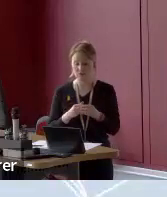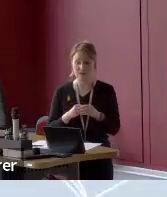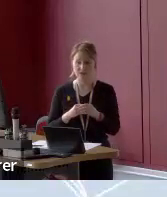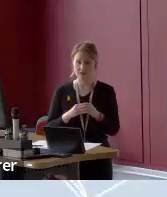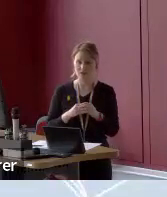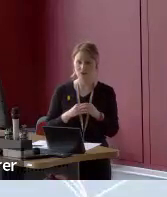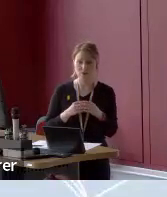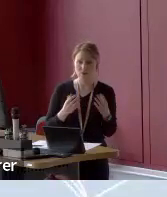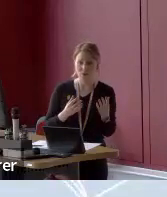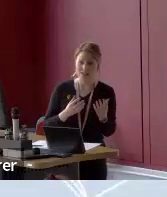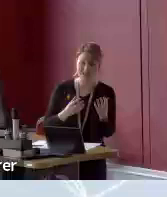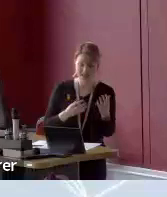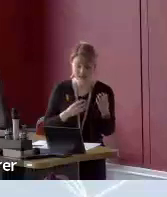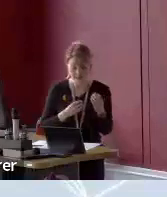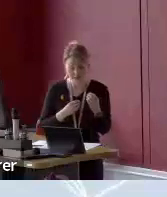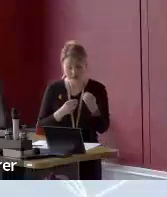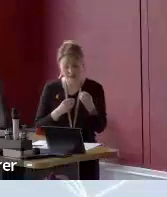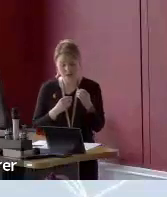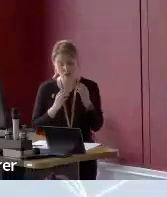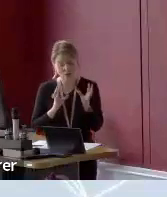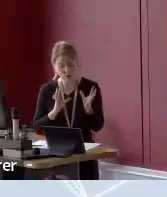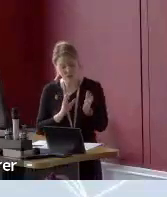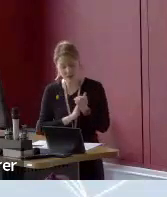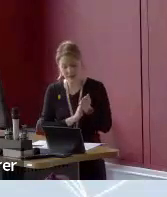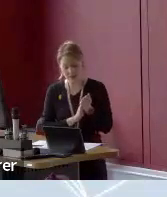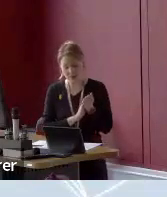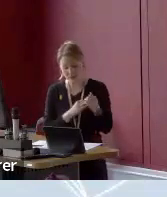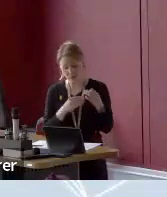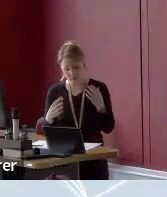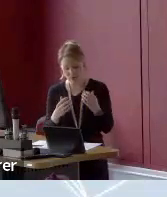University of Glasgow. So, I’m not presenting anything that is groundbreaking, but I will be